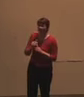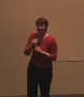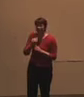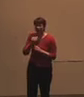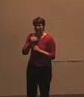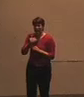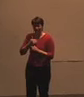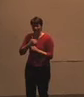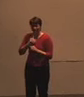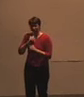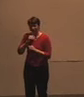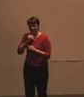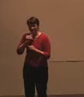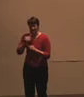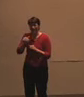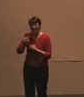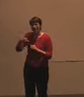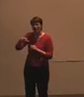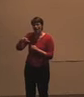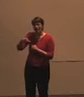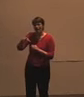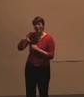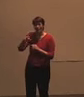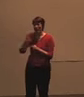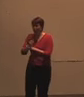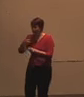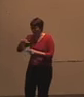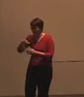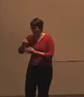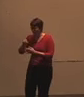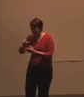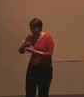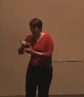used a polycarbonate laminated materials for the ceiling.